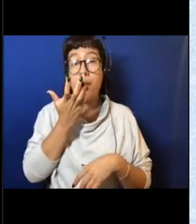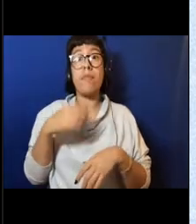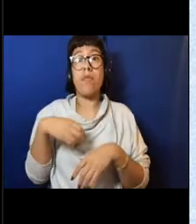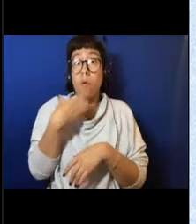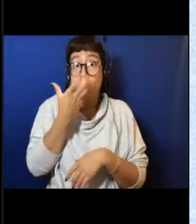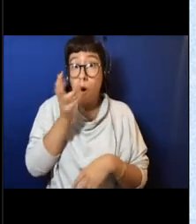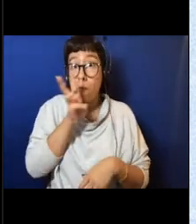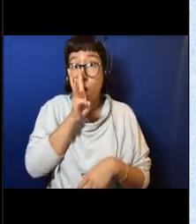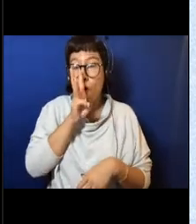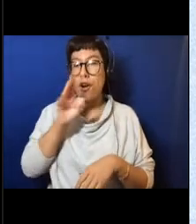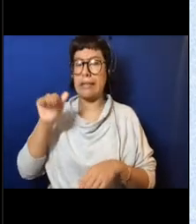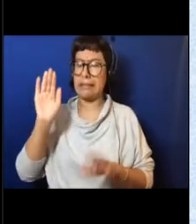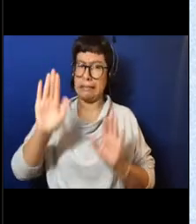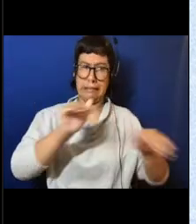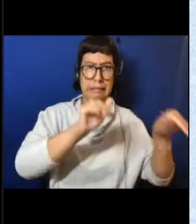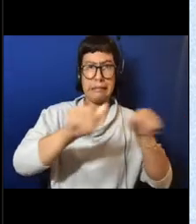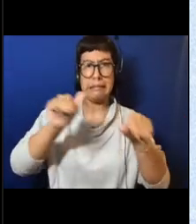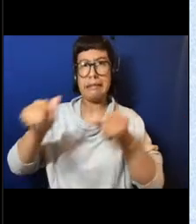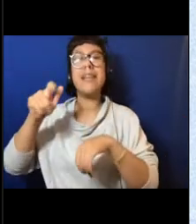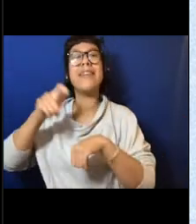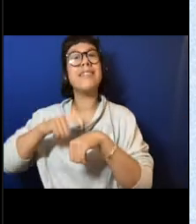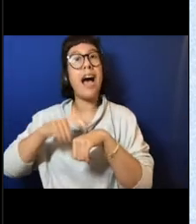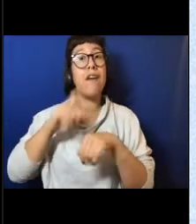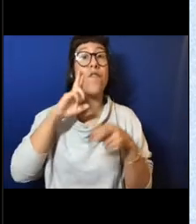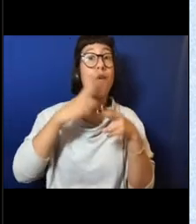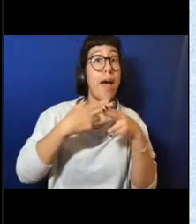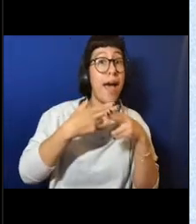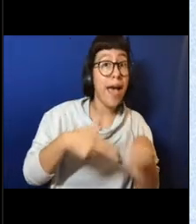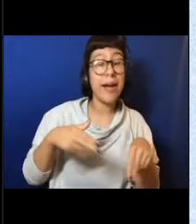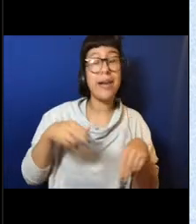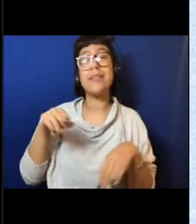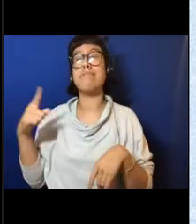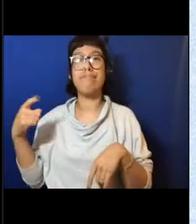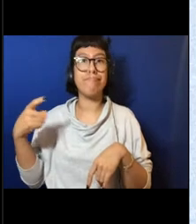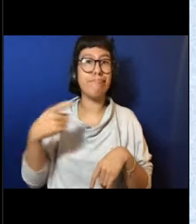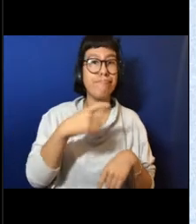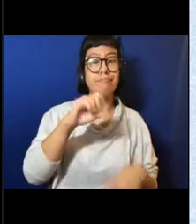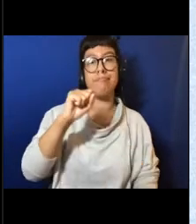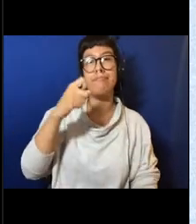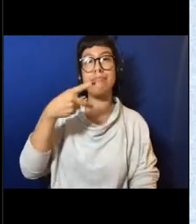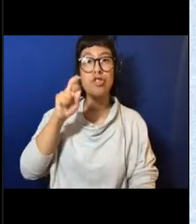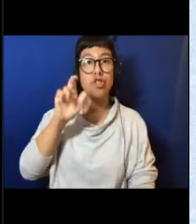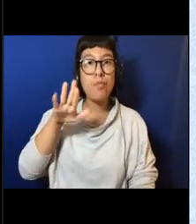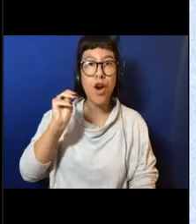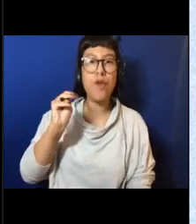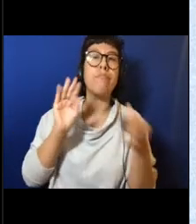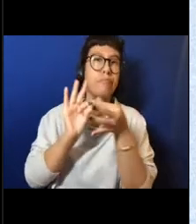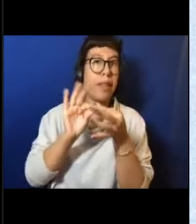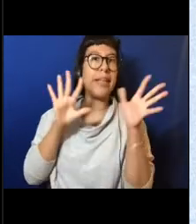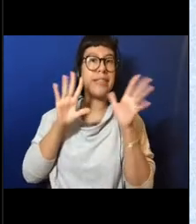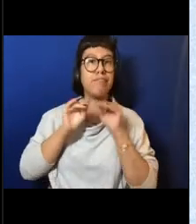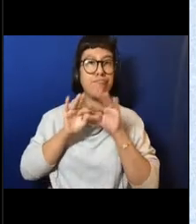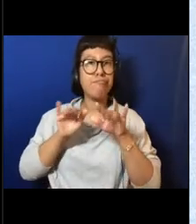that it's time to release their eggs and sperm. It's time to reproduce. So they release their eggs and sperm